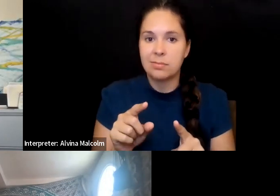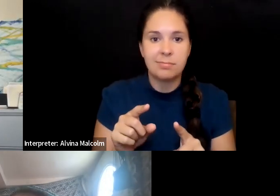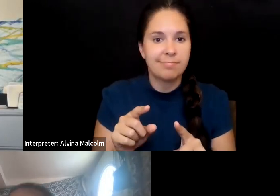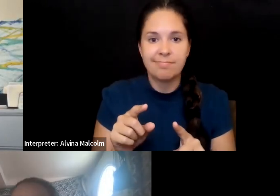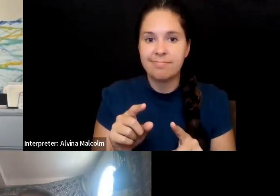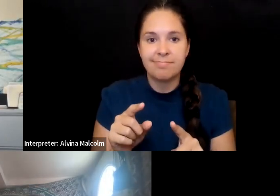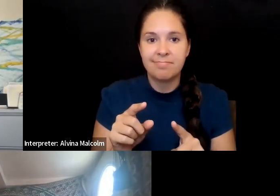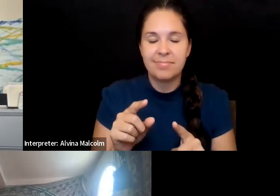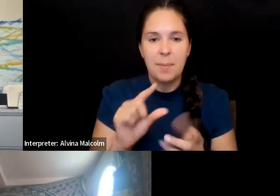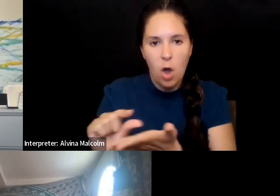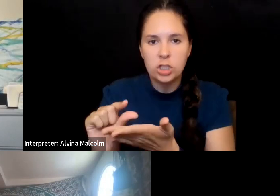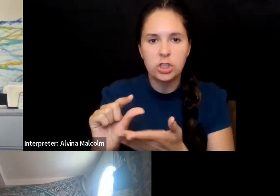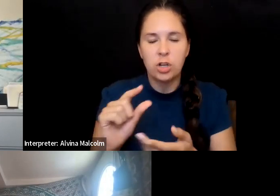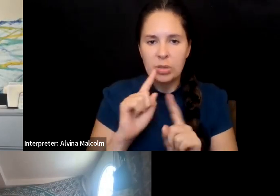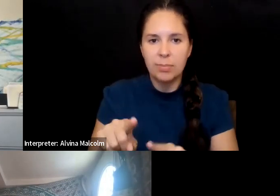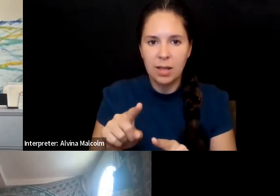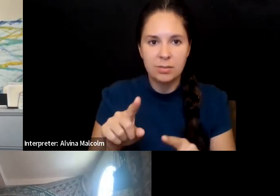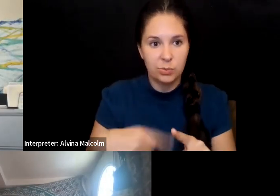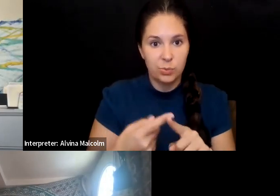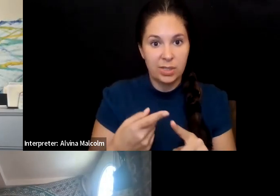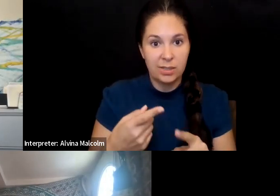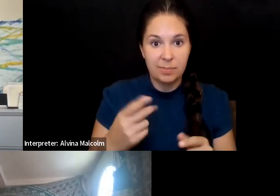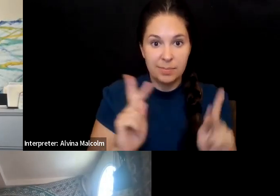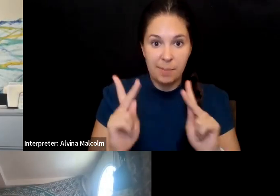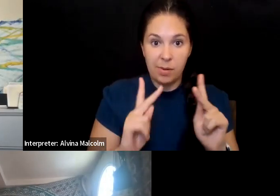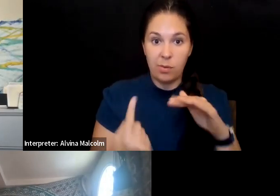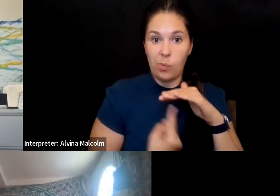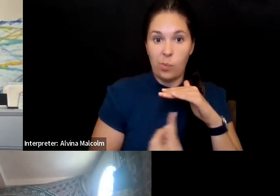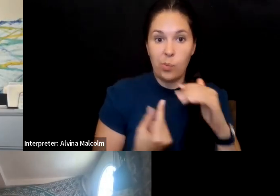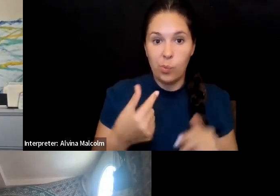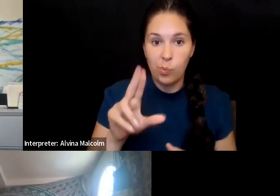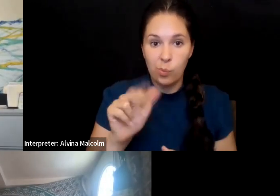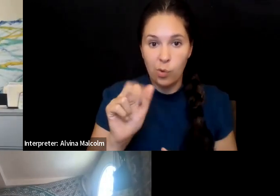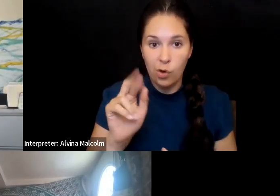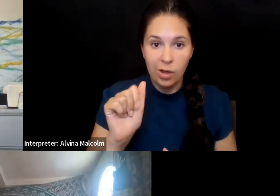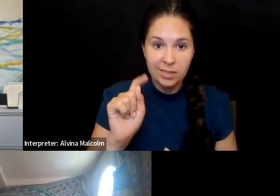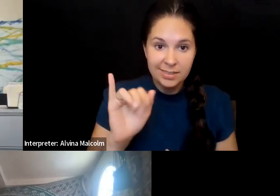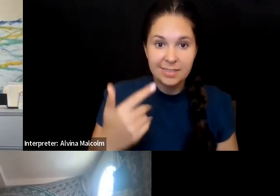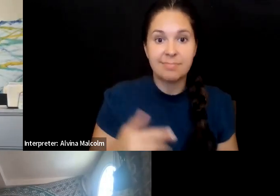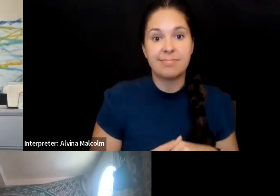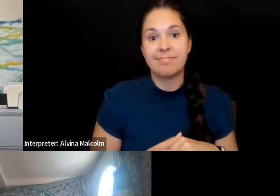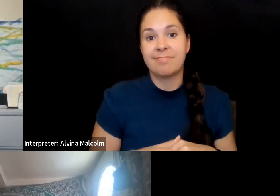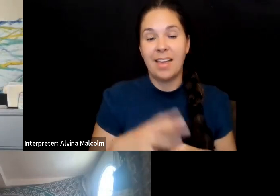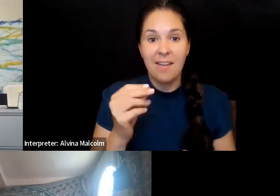did not have a vaccine still. Our community where -- at the margins of response in the initial faces of